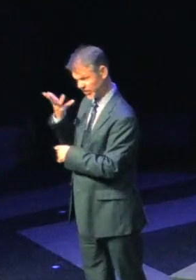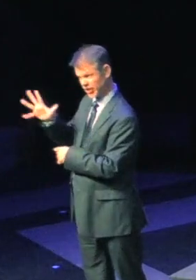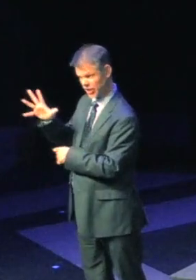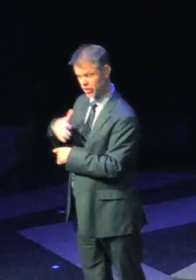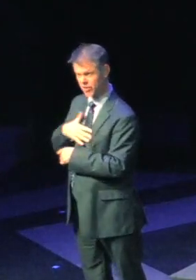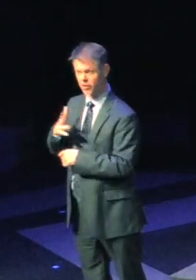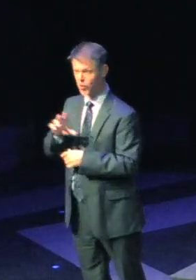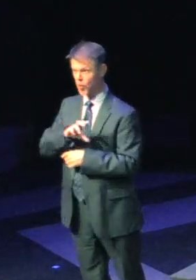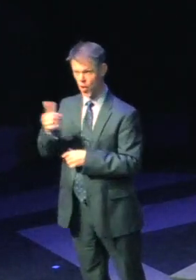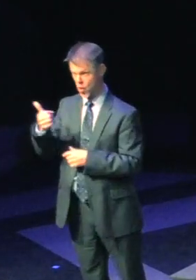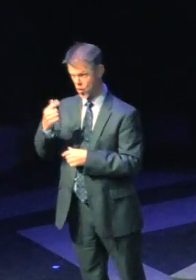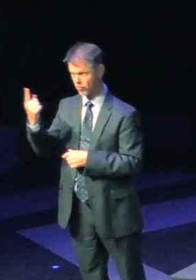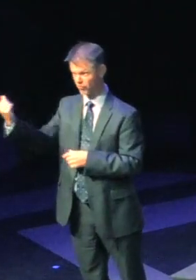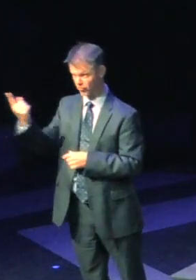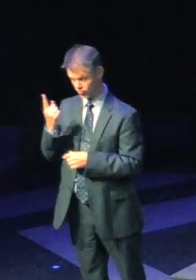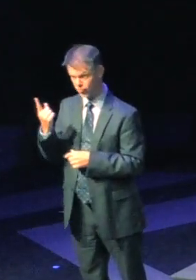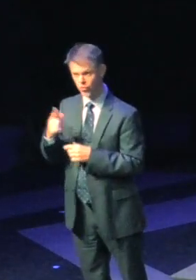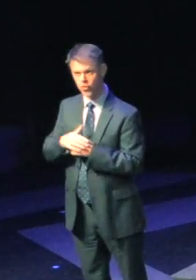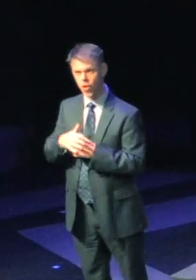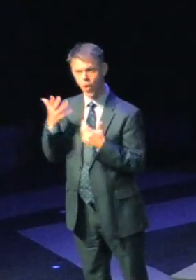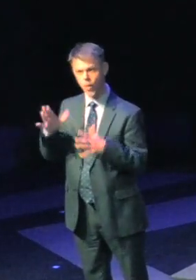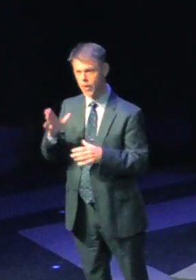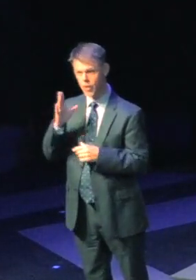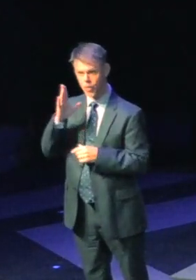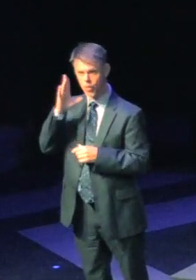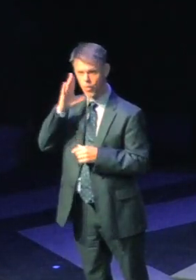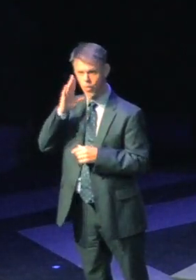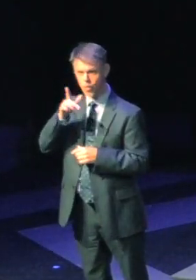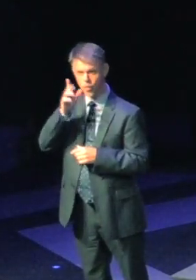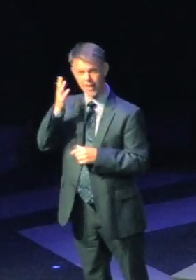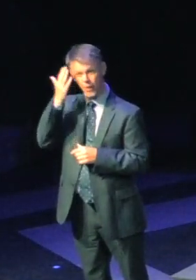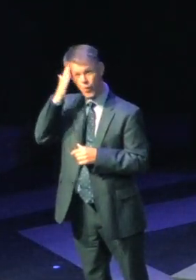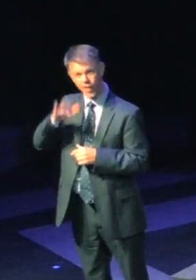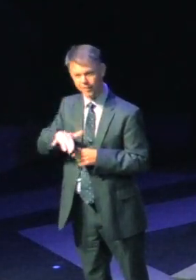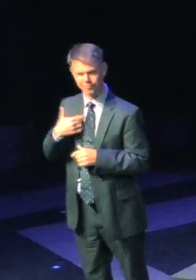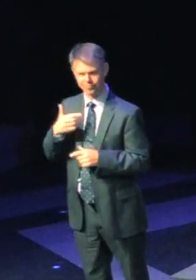that I that I was already knew that I wasn't going to be able to walk again